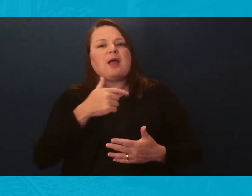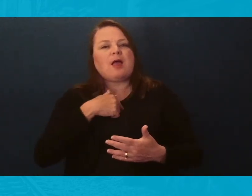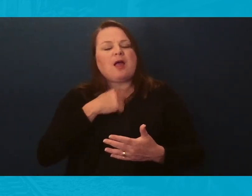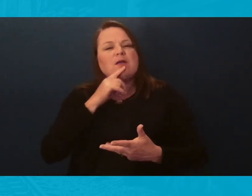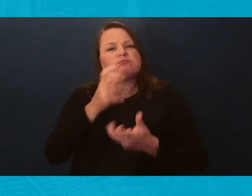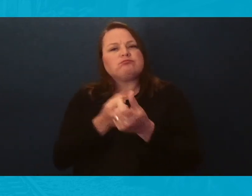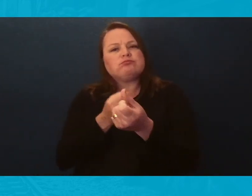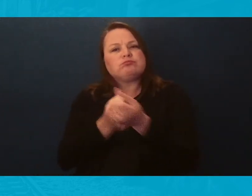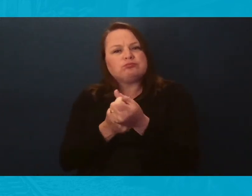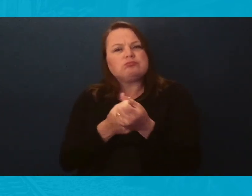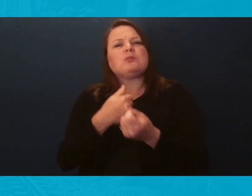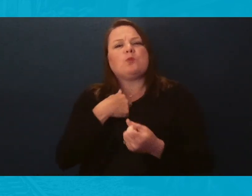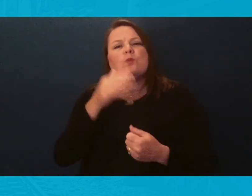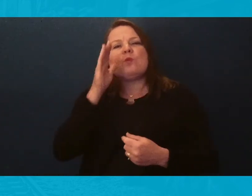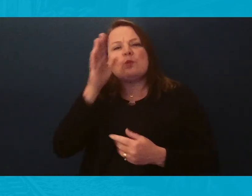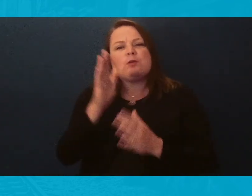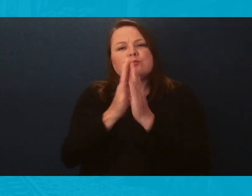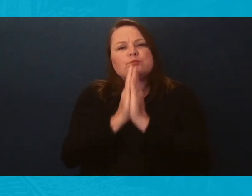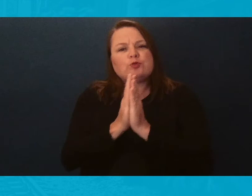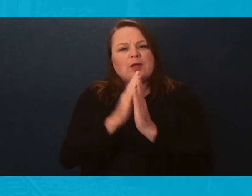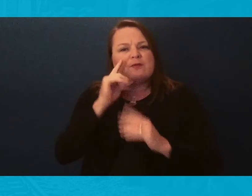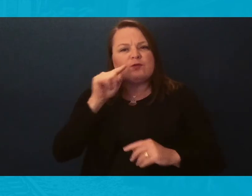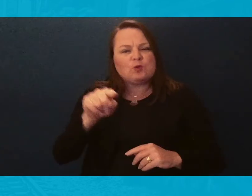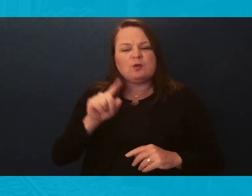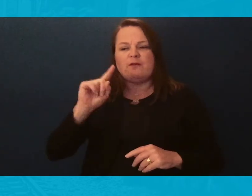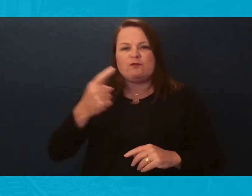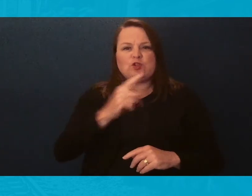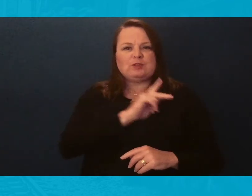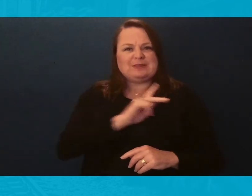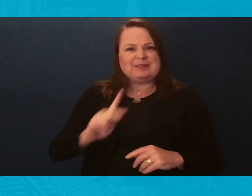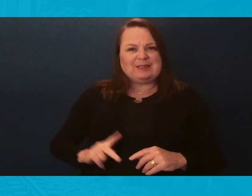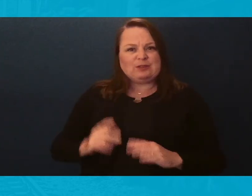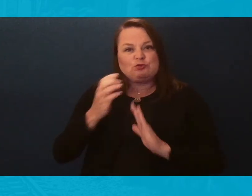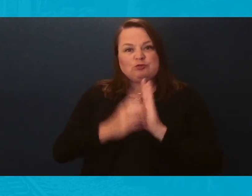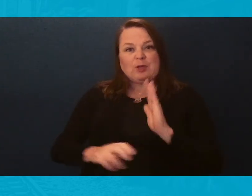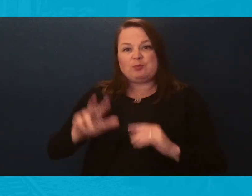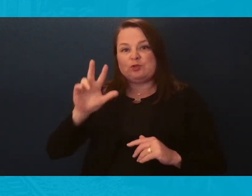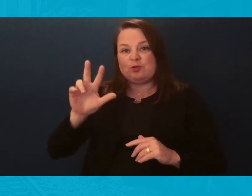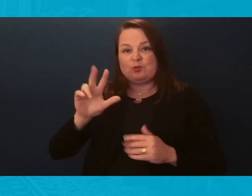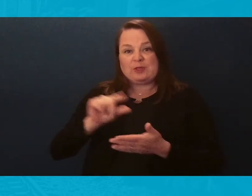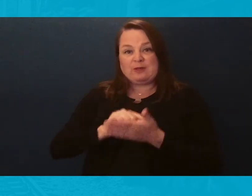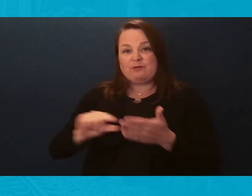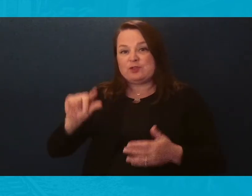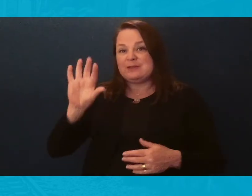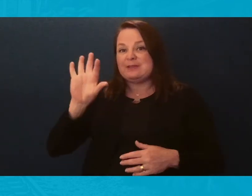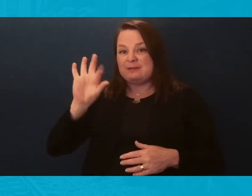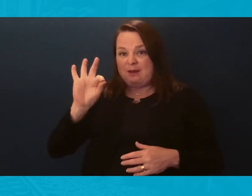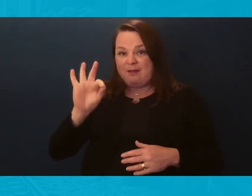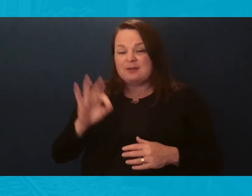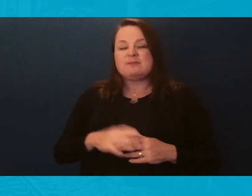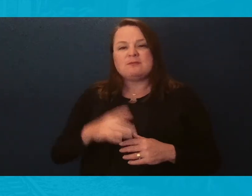And then she said, "I commit to pray for you, 1 Kings 3:9." And you may know this, but I needed to look it up.